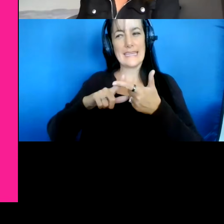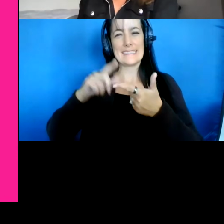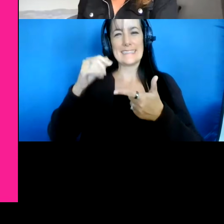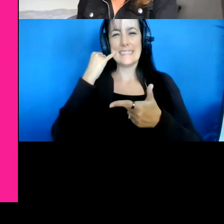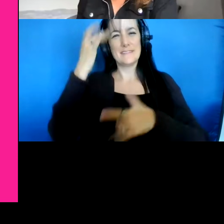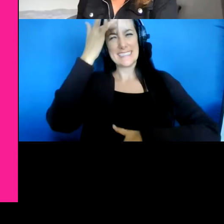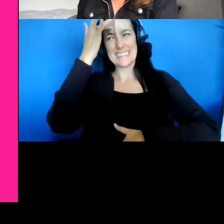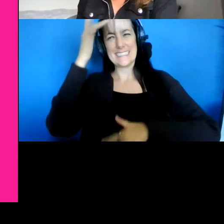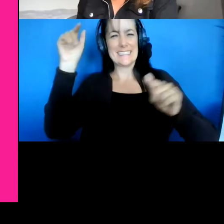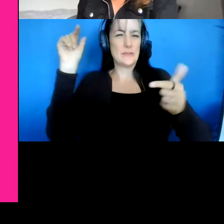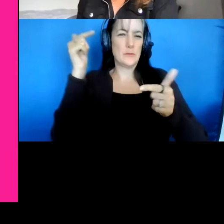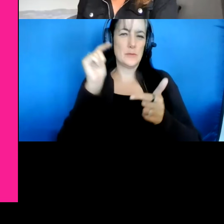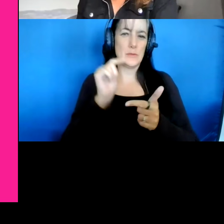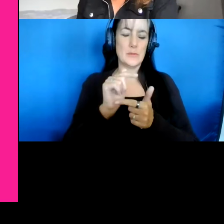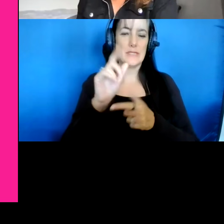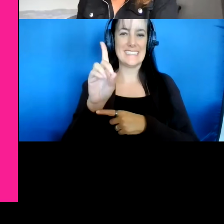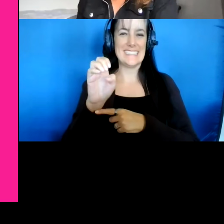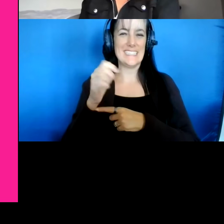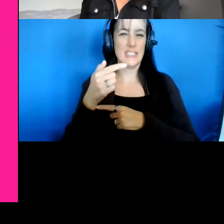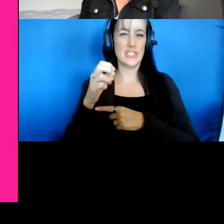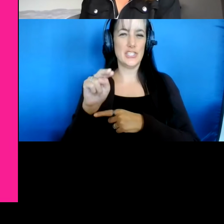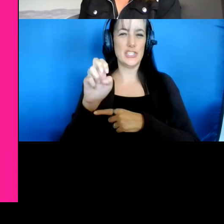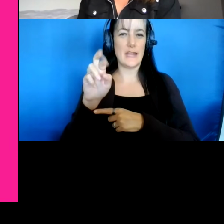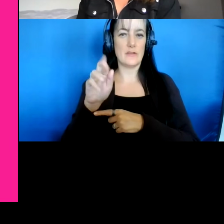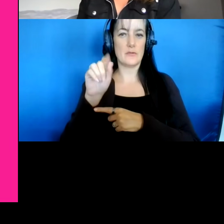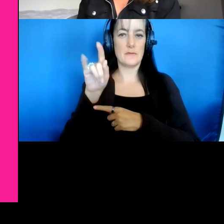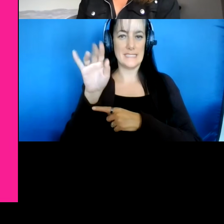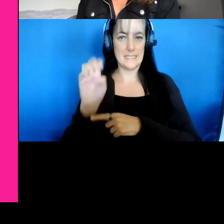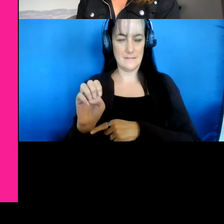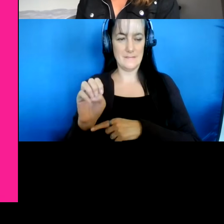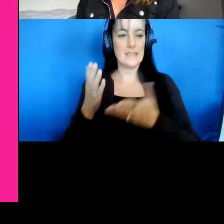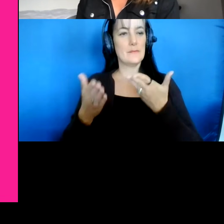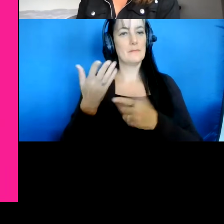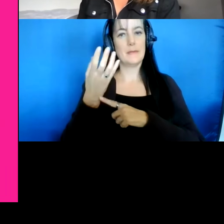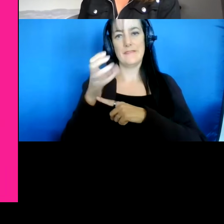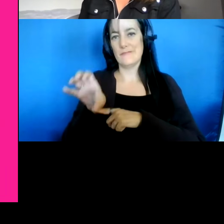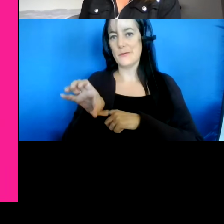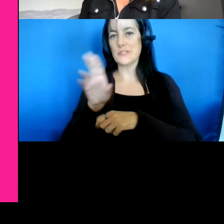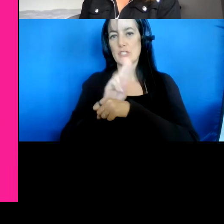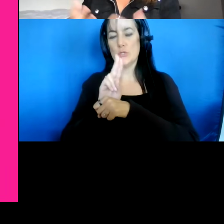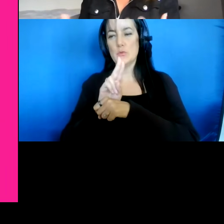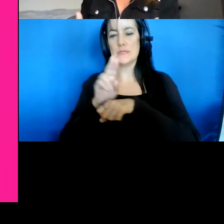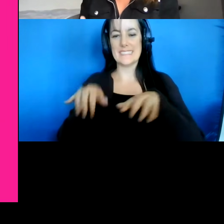up at a place of being forced to use a keyboard or a another input device. I think that is